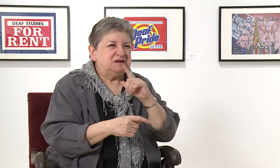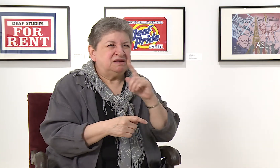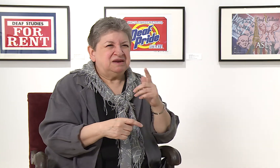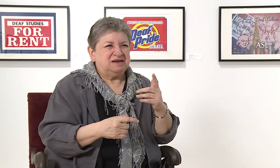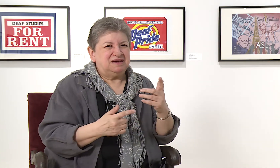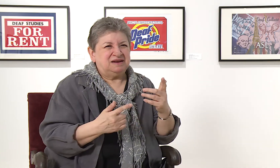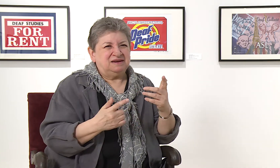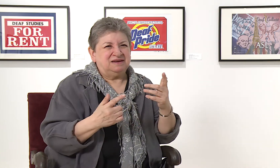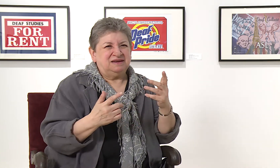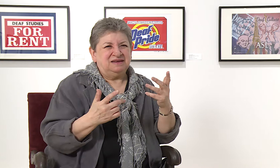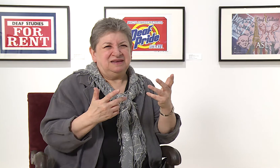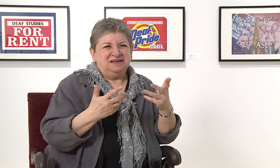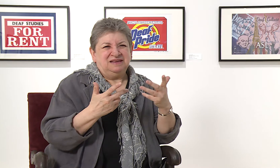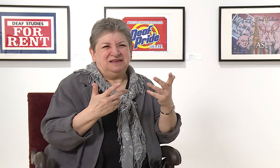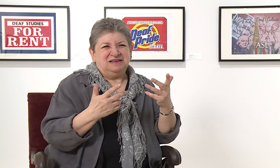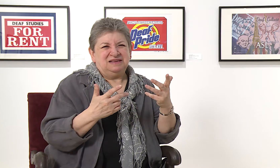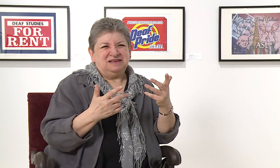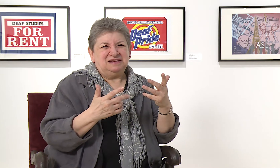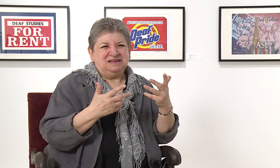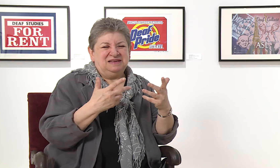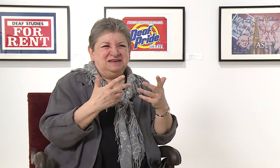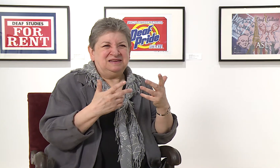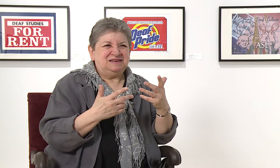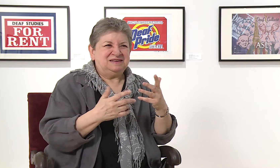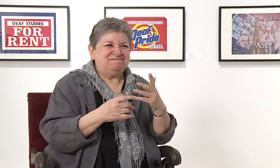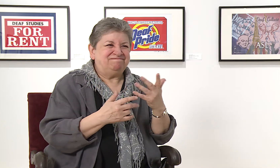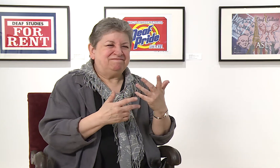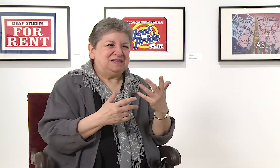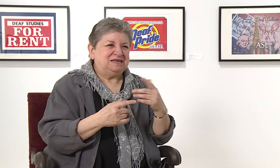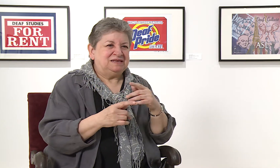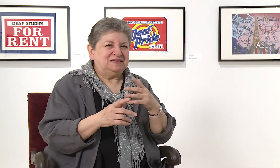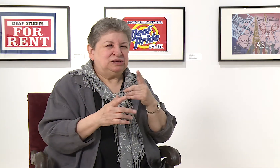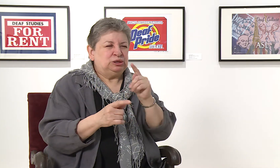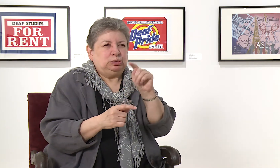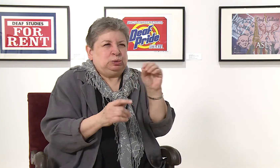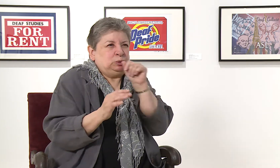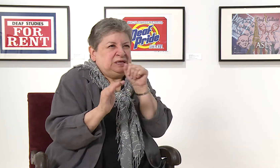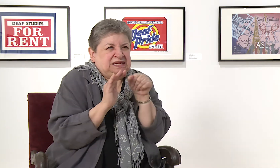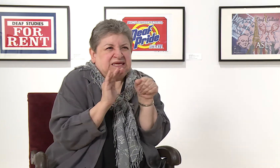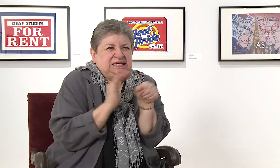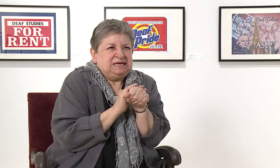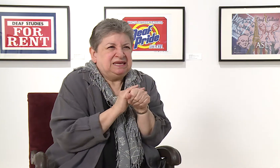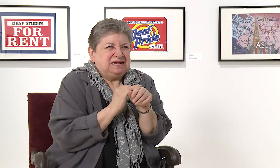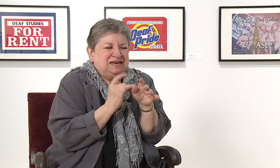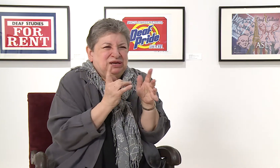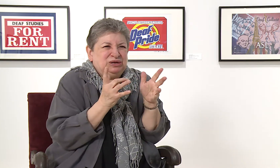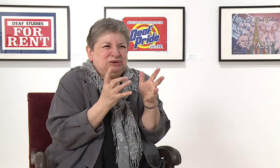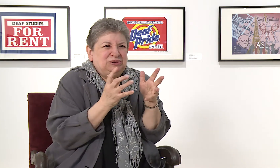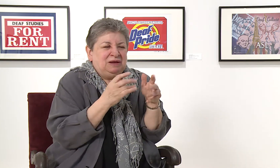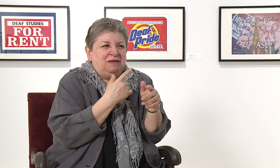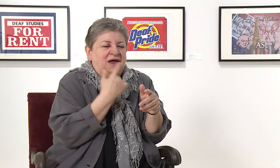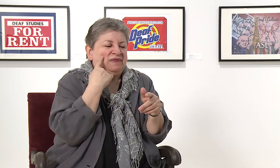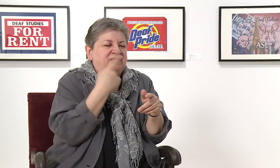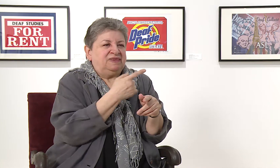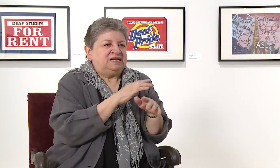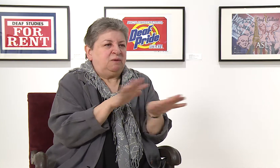and that Deaf Art wasn't marketable, that it was too niche